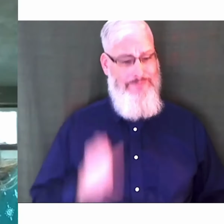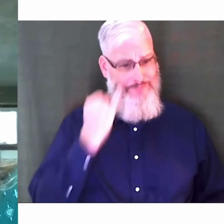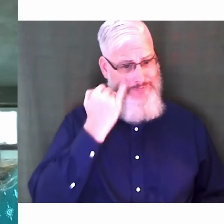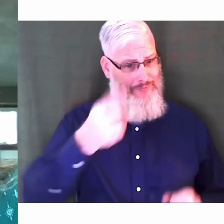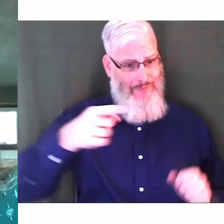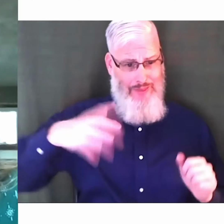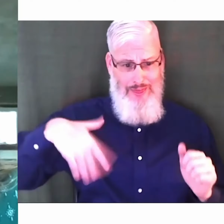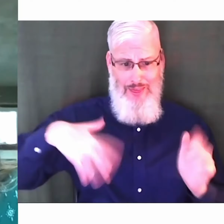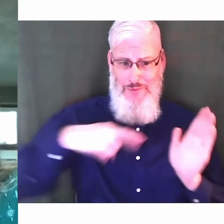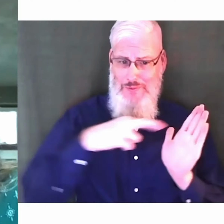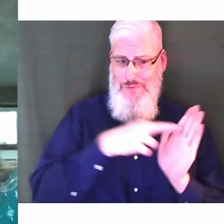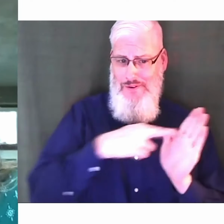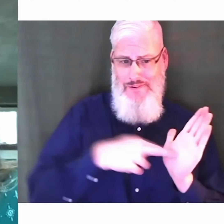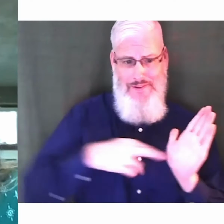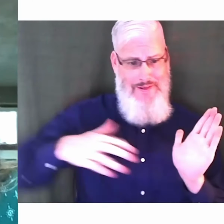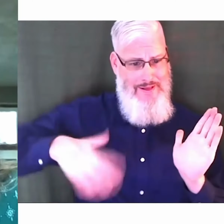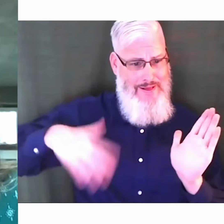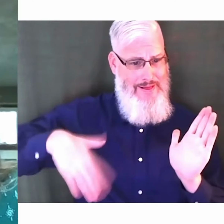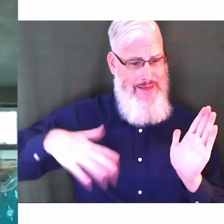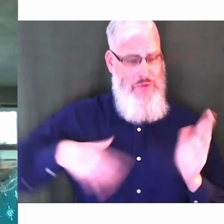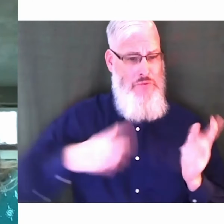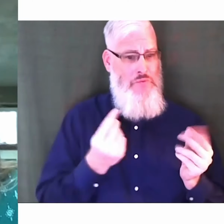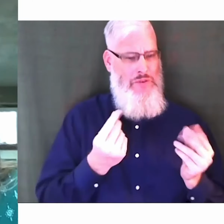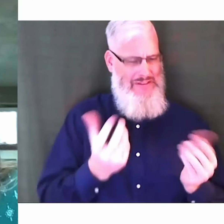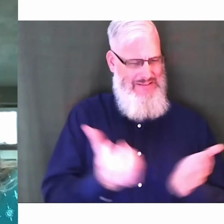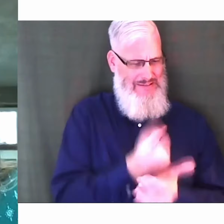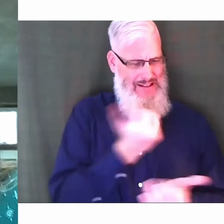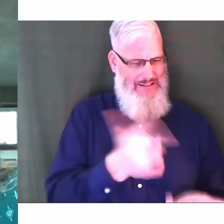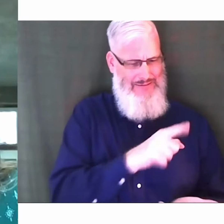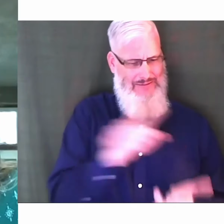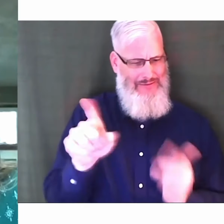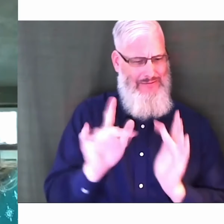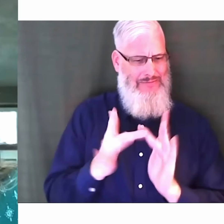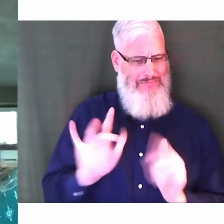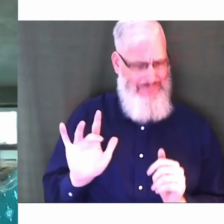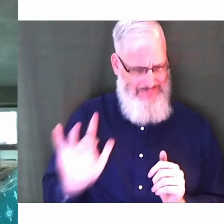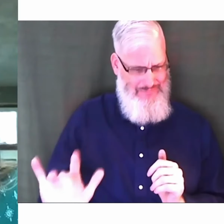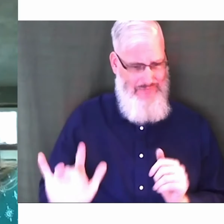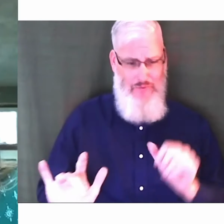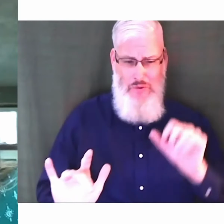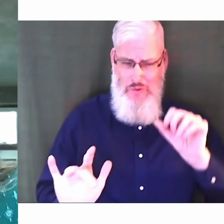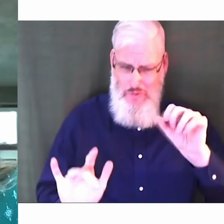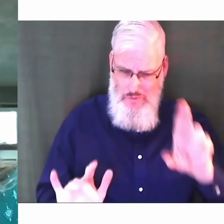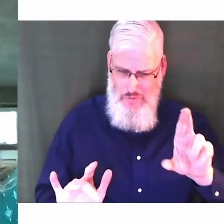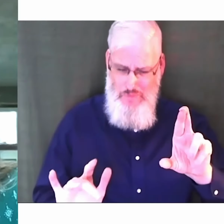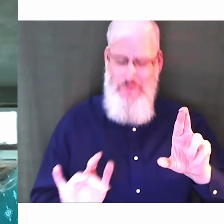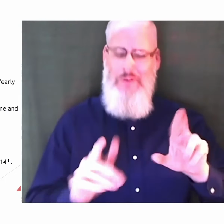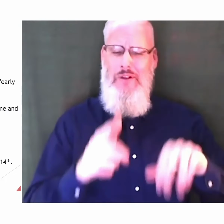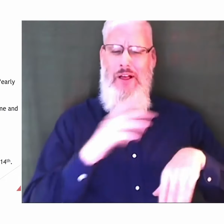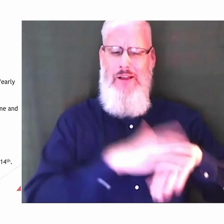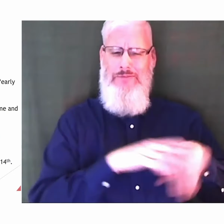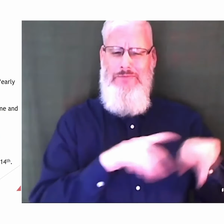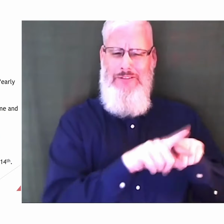If you are not registered to vote, you may register at your polling place on Election Day or during early voting.